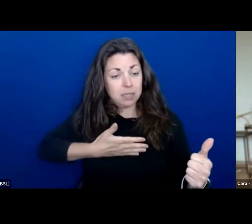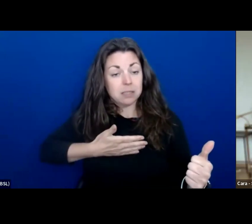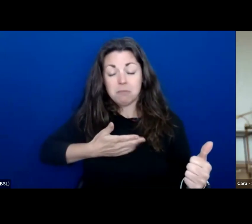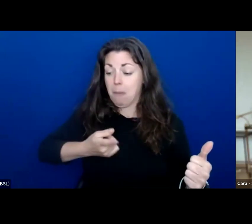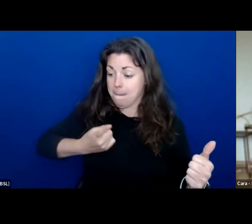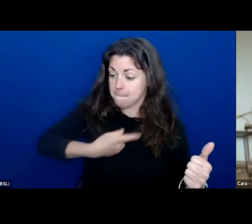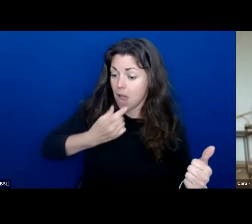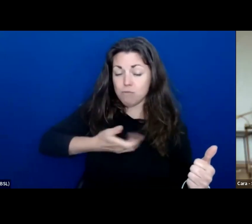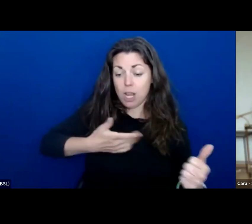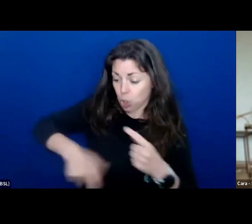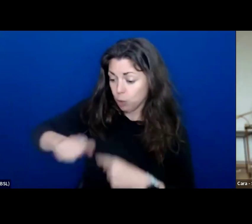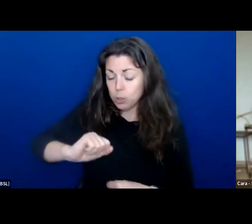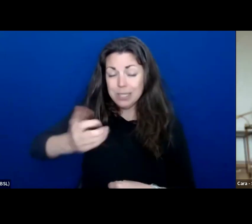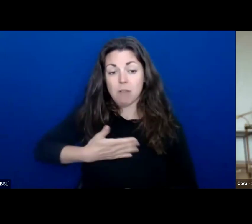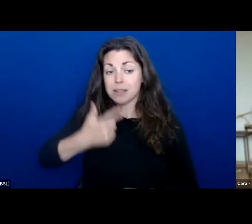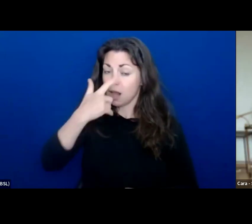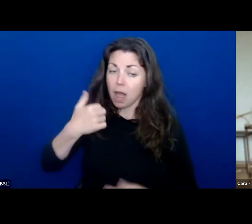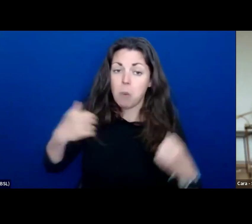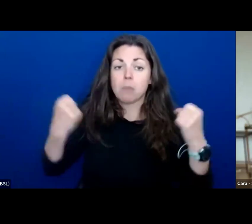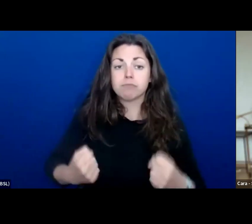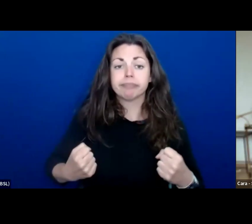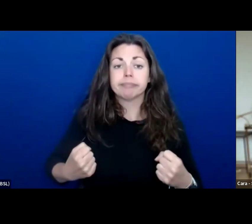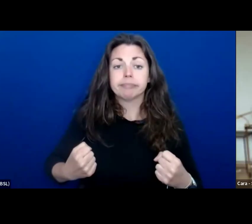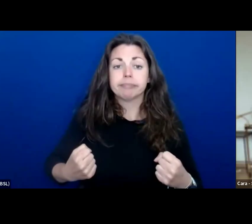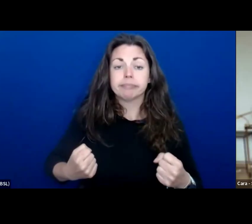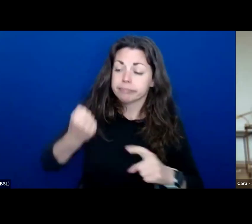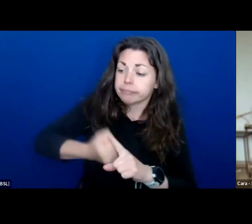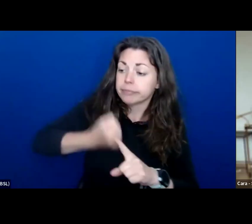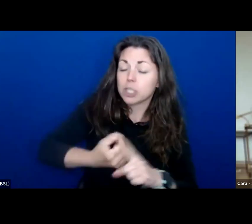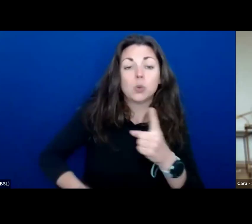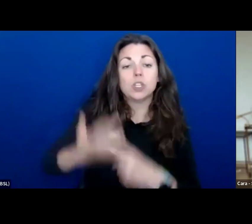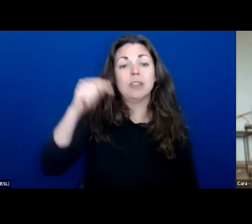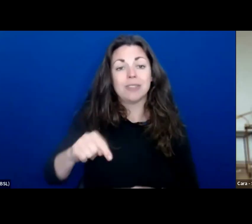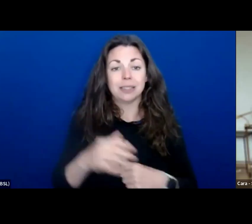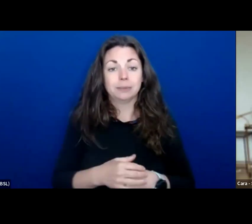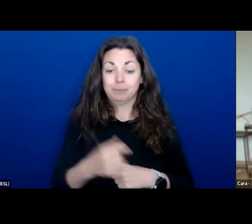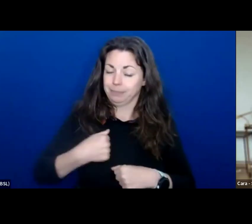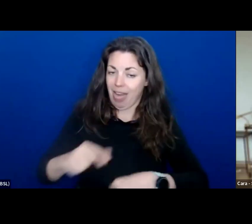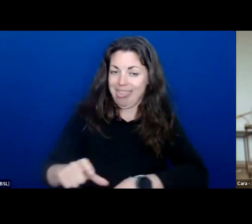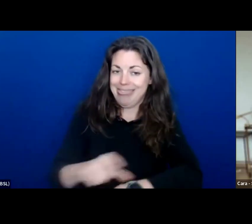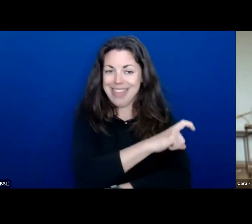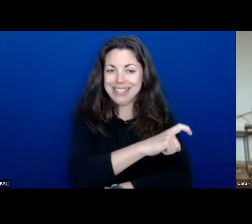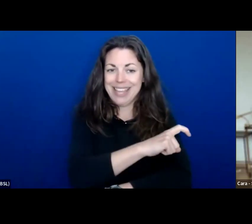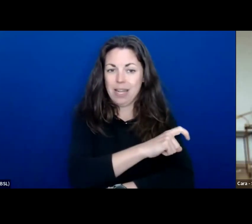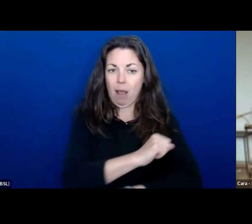and I will demand them until we have them. Now, I have a thick skin. So my assistant often will say,